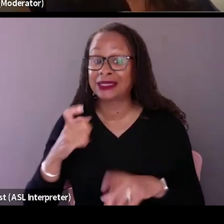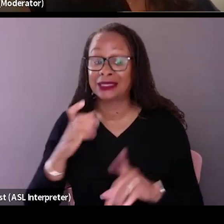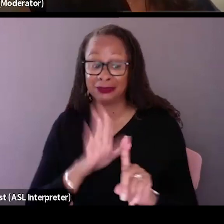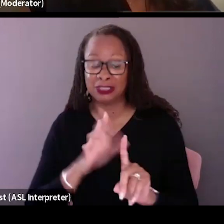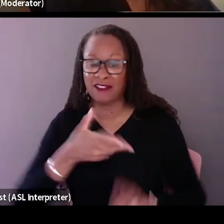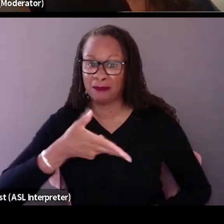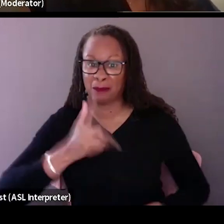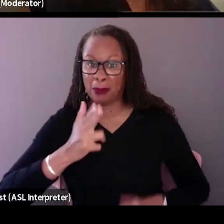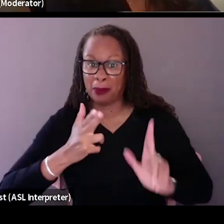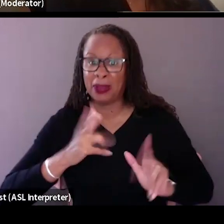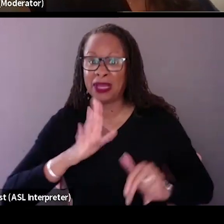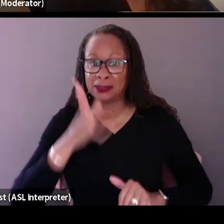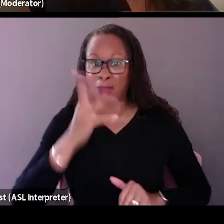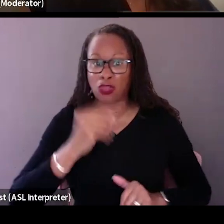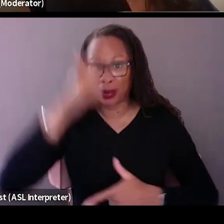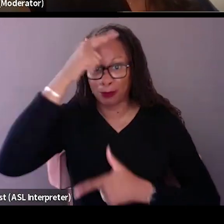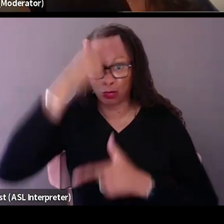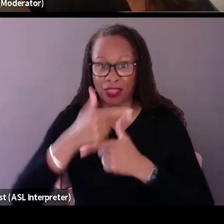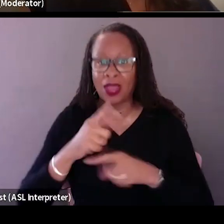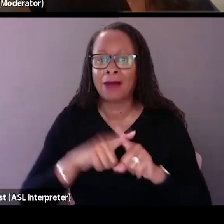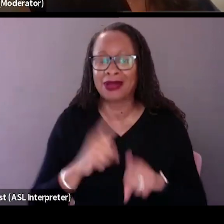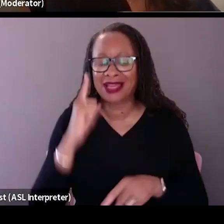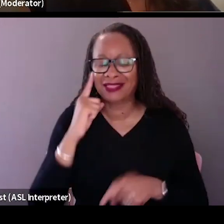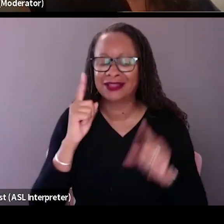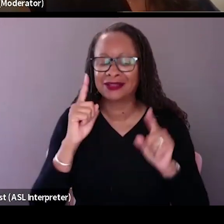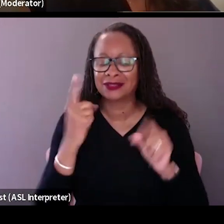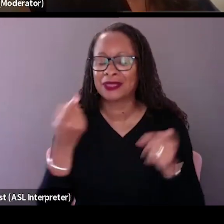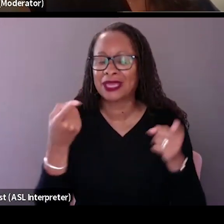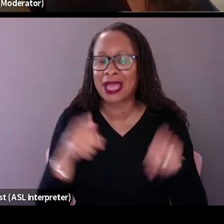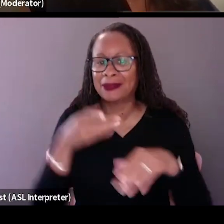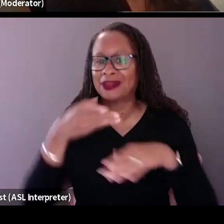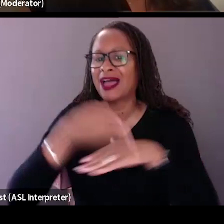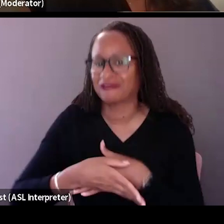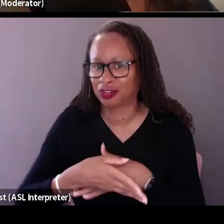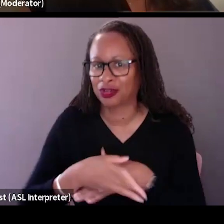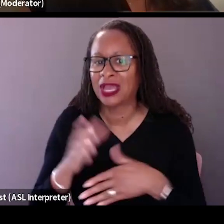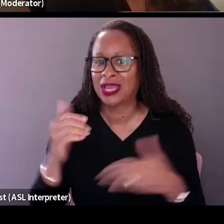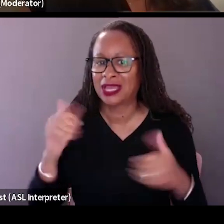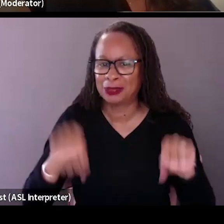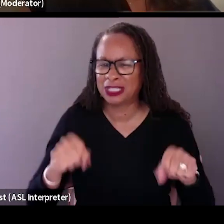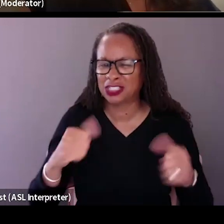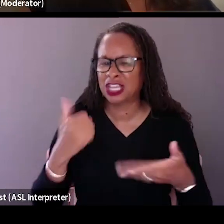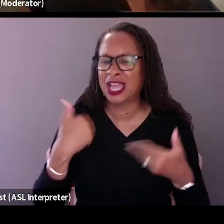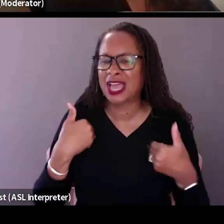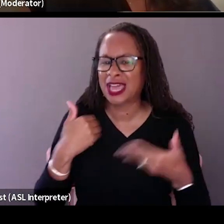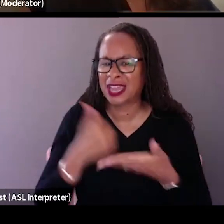that he potentially had help. I'm curious about that. And then there's other characters